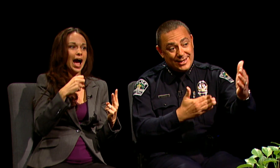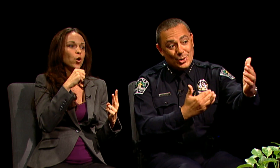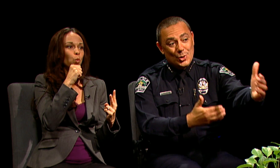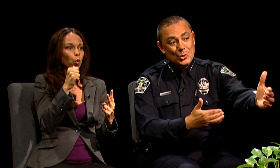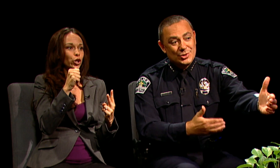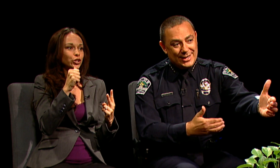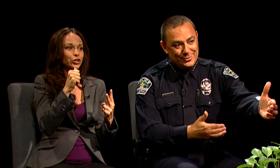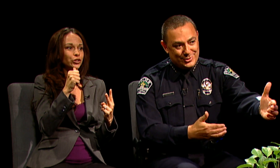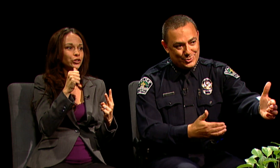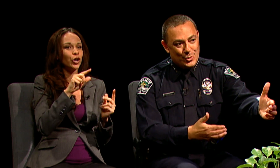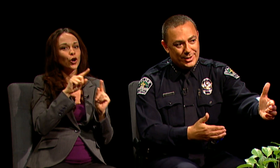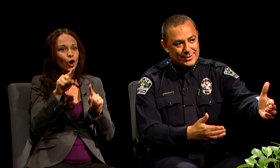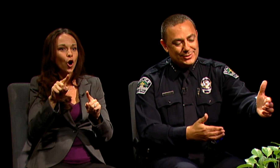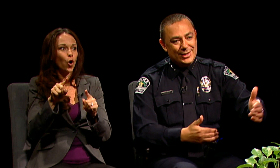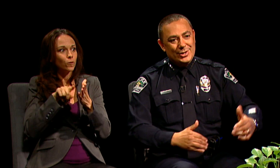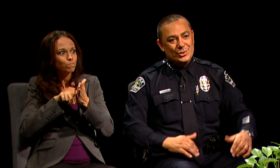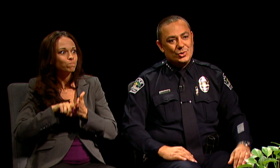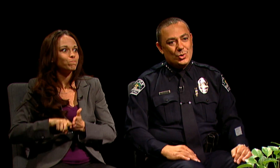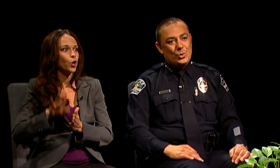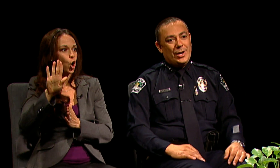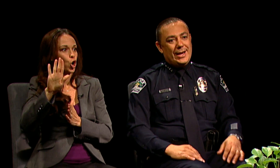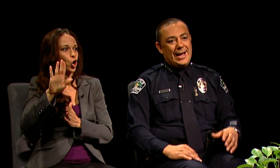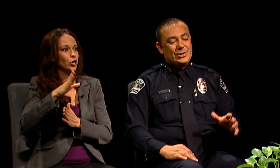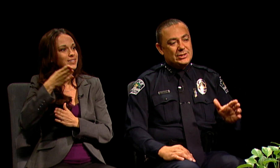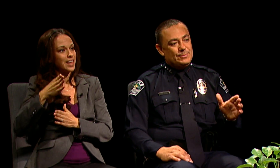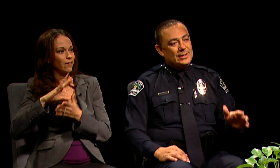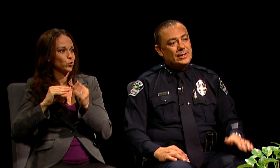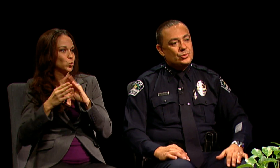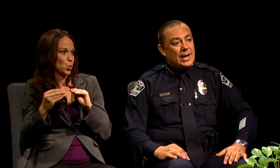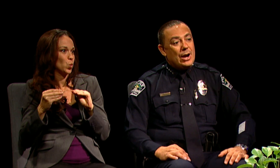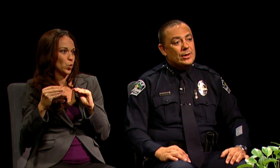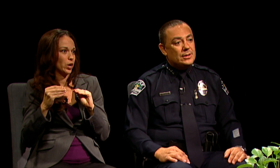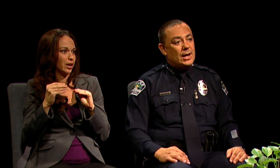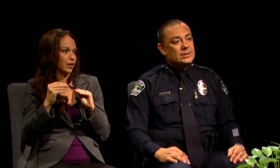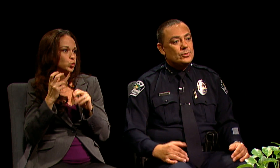HER SIDE OF THE STORY, AND SO I ACTUALLY SPEND AN EXTRA HOUR AT THE HOSPITAL,